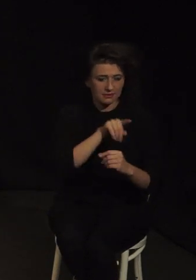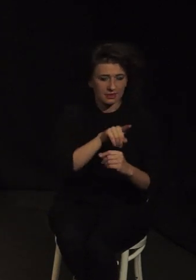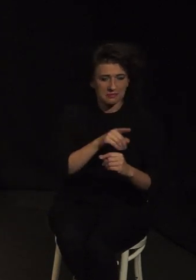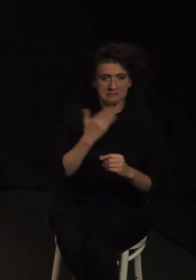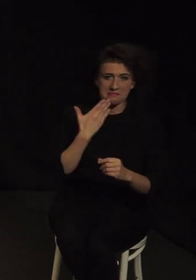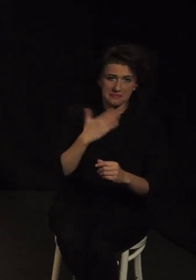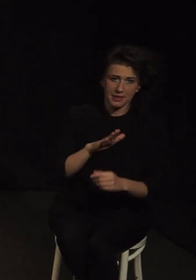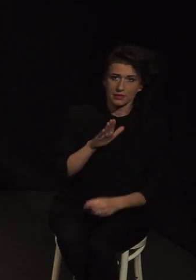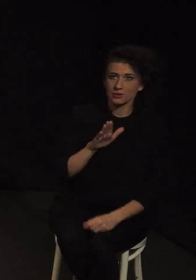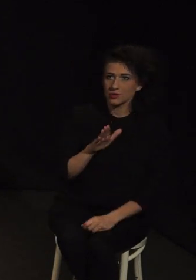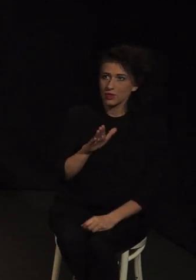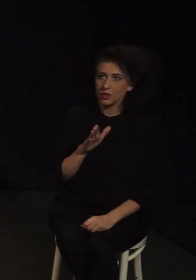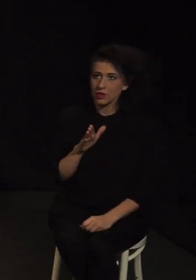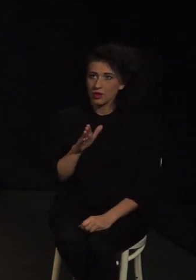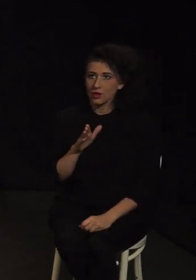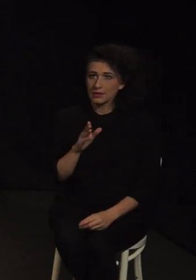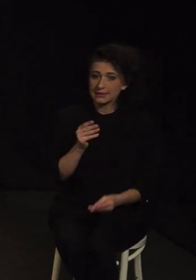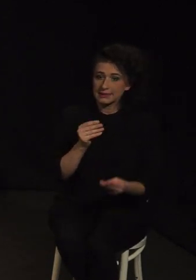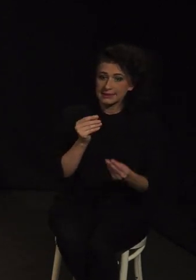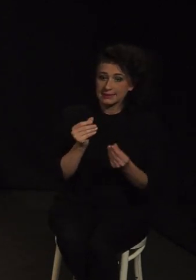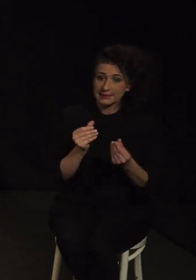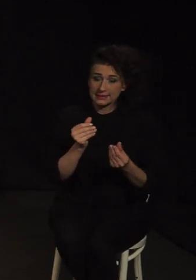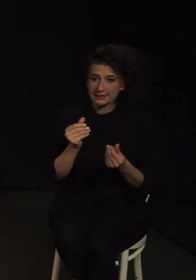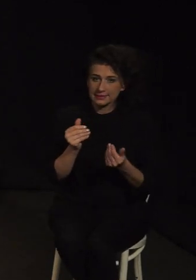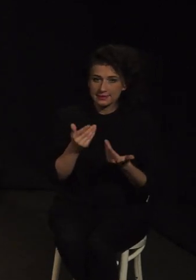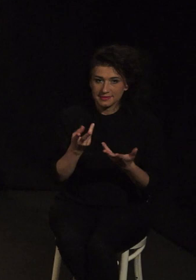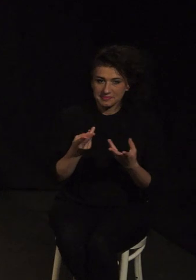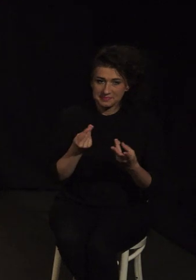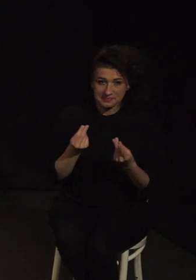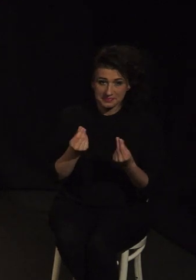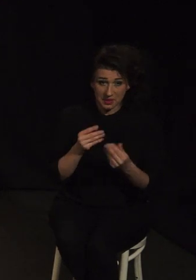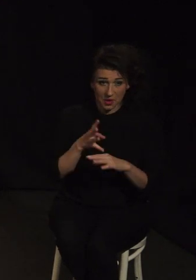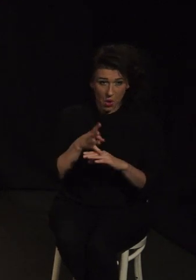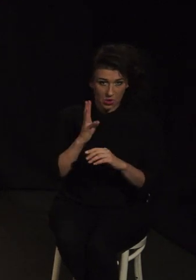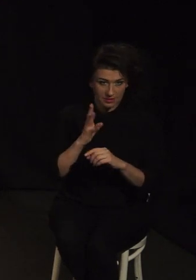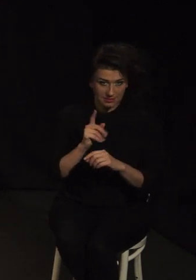in probably the most spicy scene of "Pan Tadeusz,"